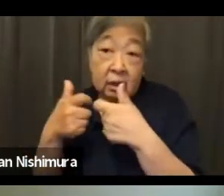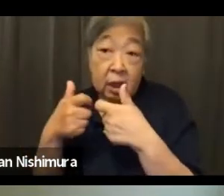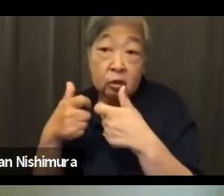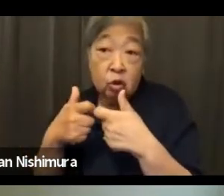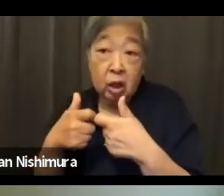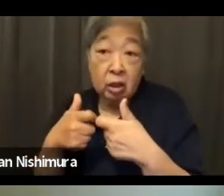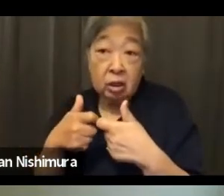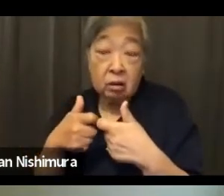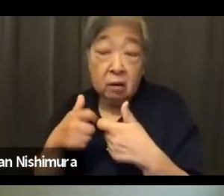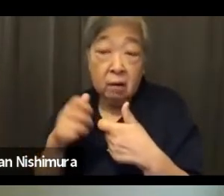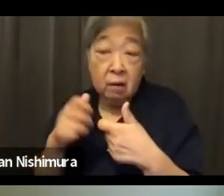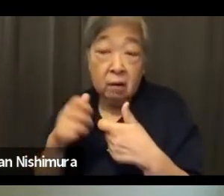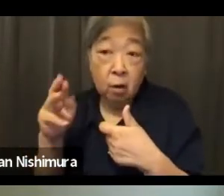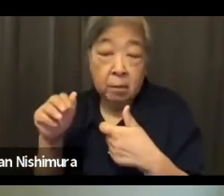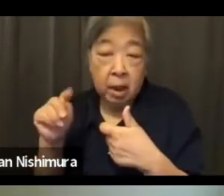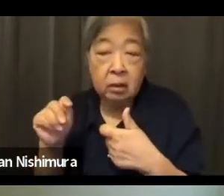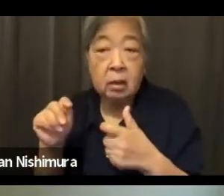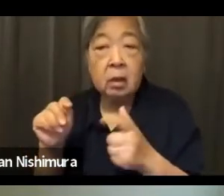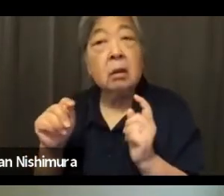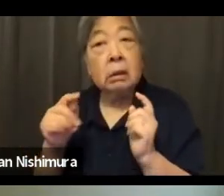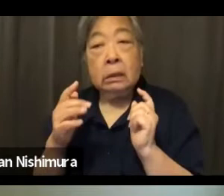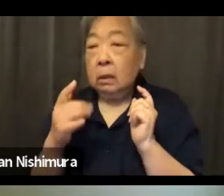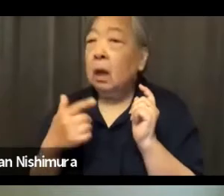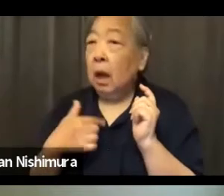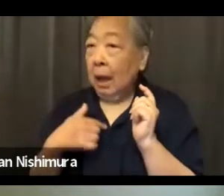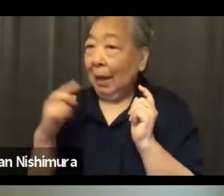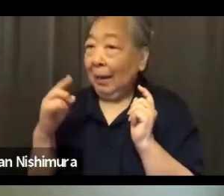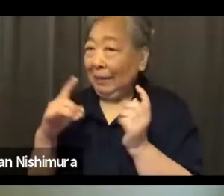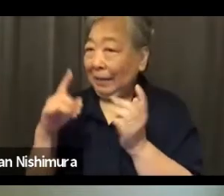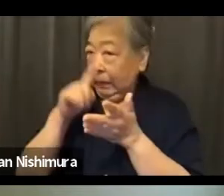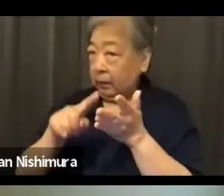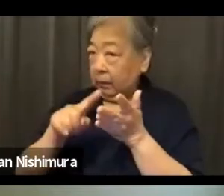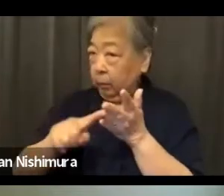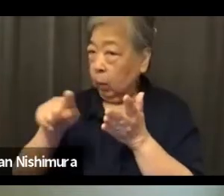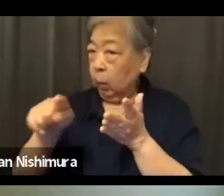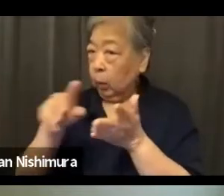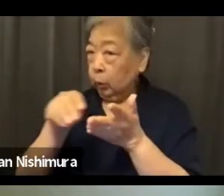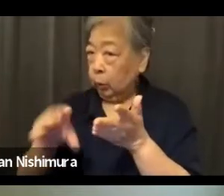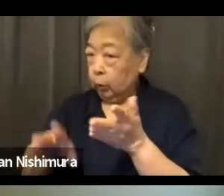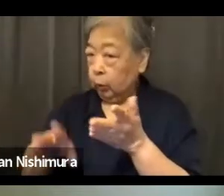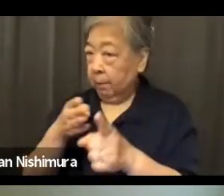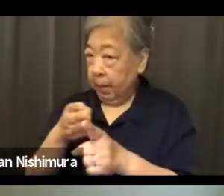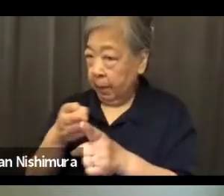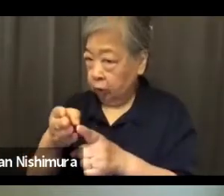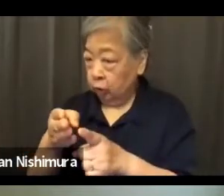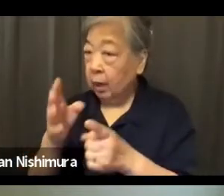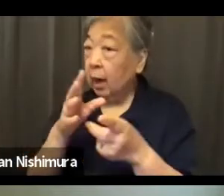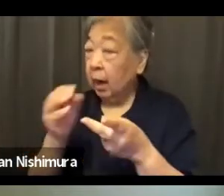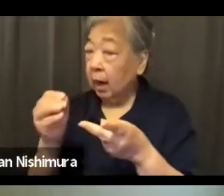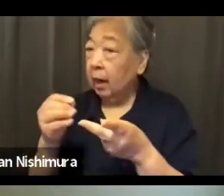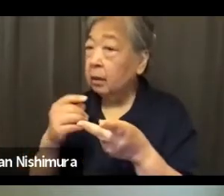Had I not explored what this student's major is, and what the informational needs are,